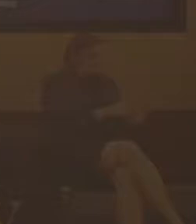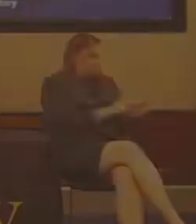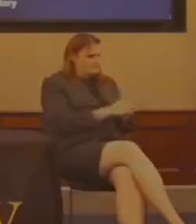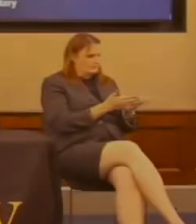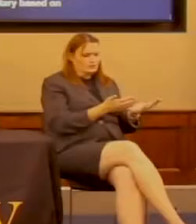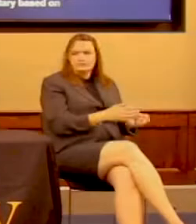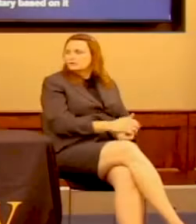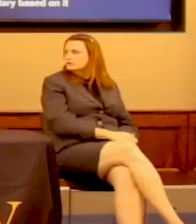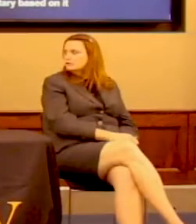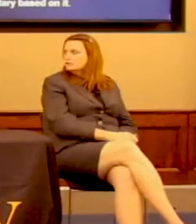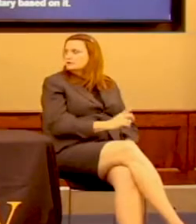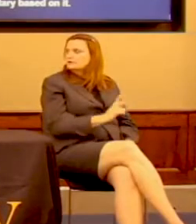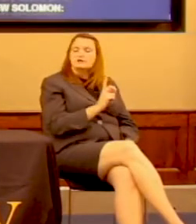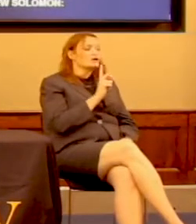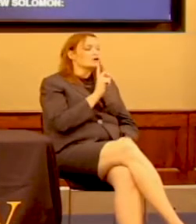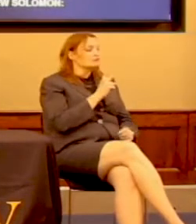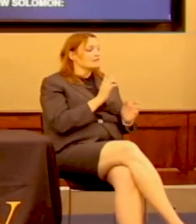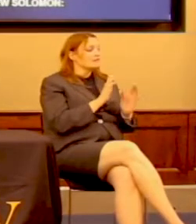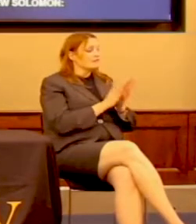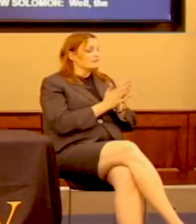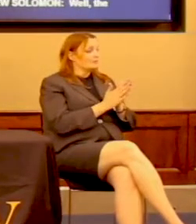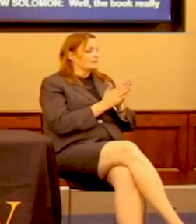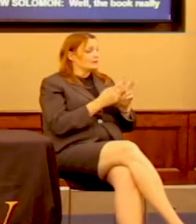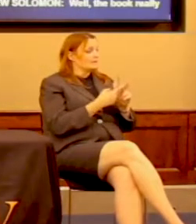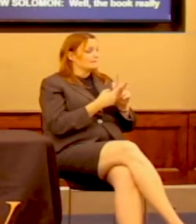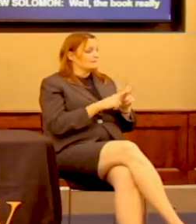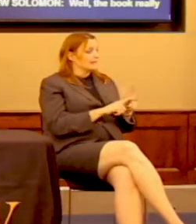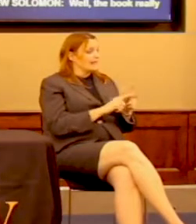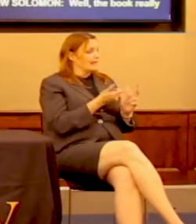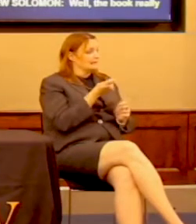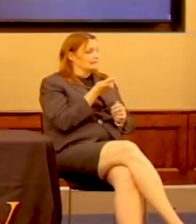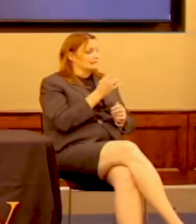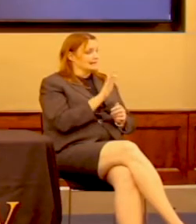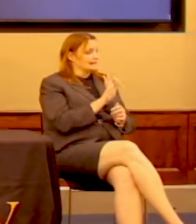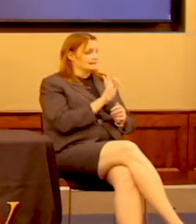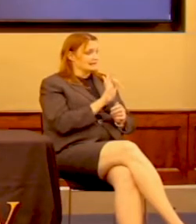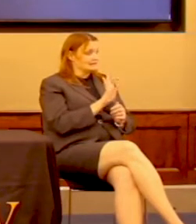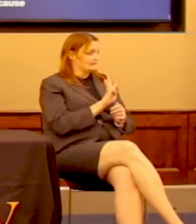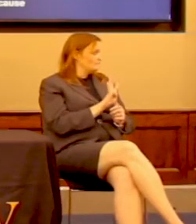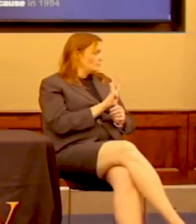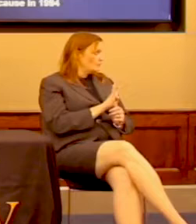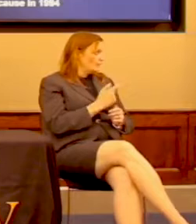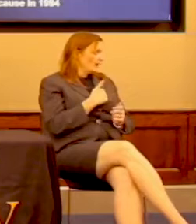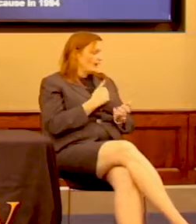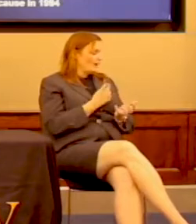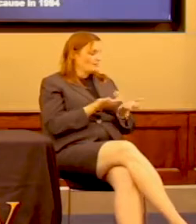the book really began because in 1994 I